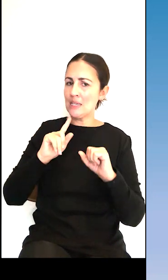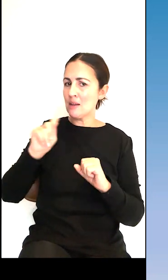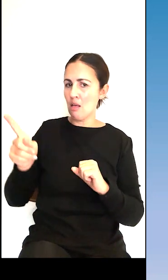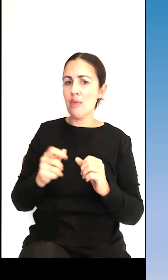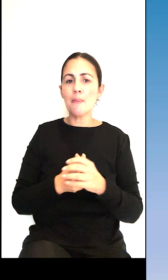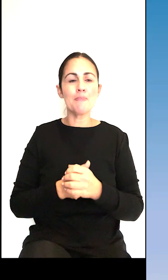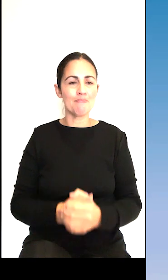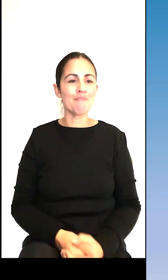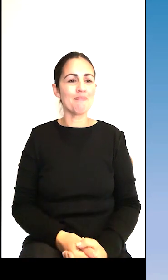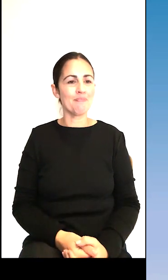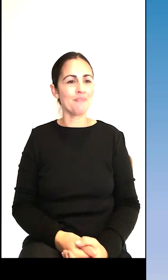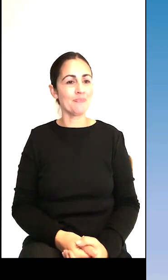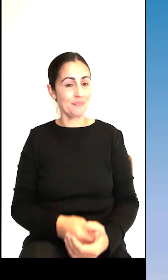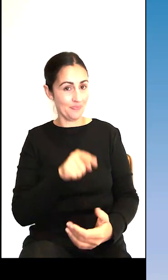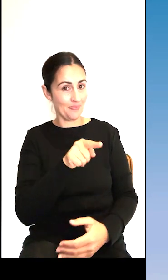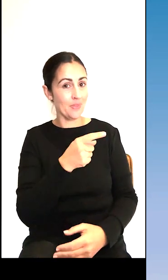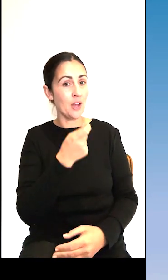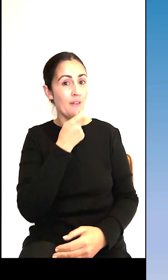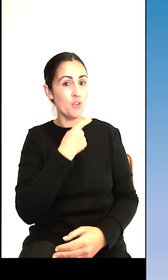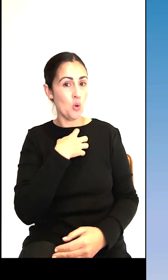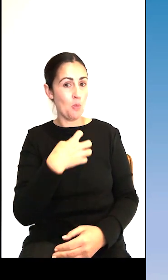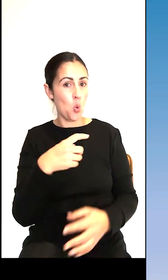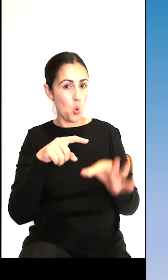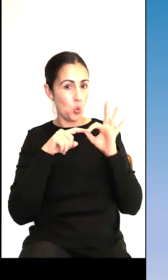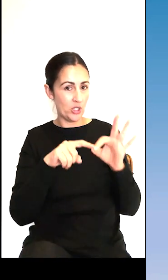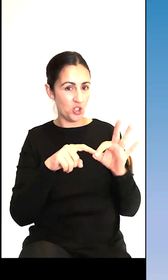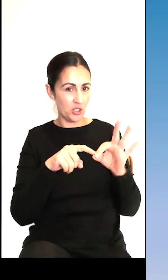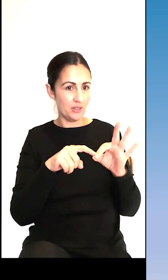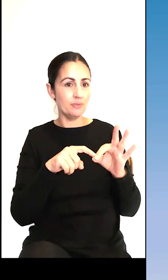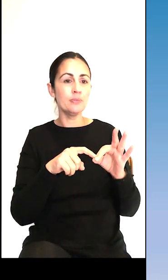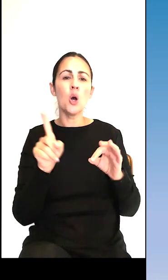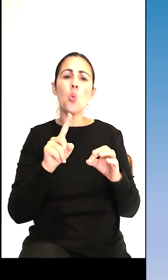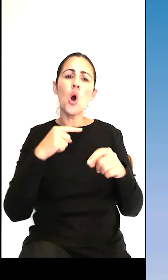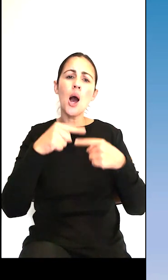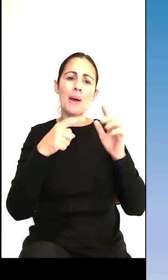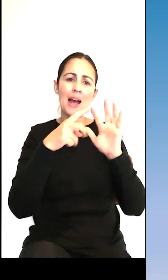Thanks. A couple of another questions for you Kate. Can you include the enduring Guardianship Document on My Health Record?